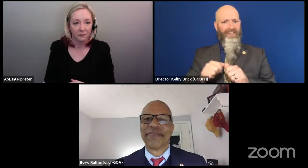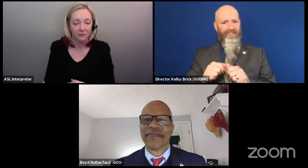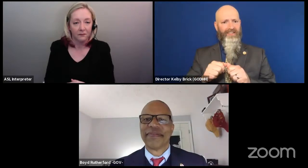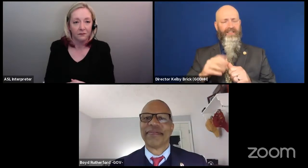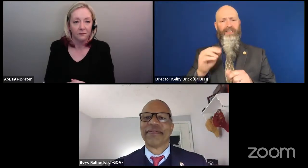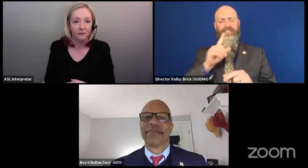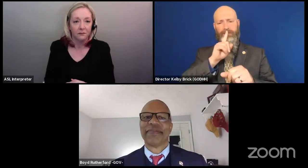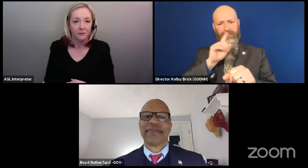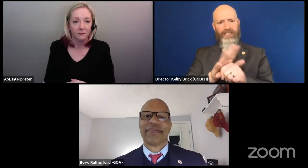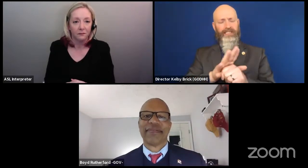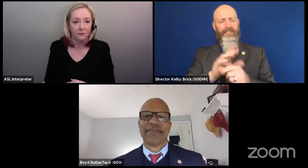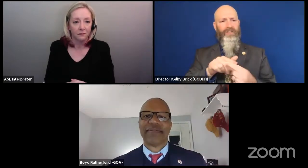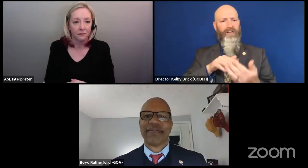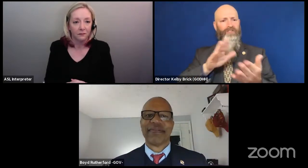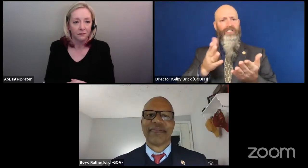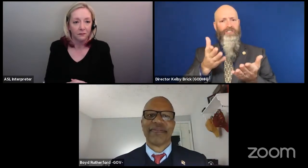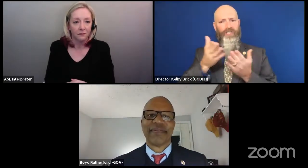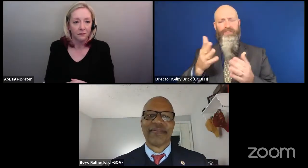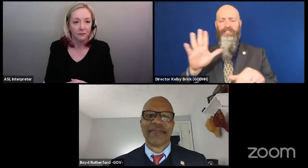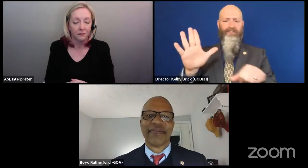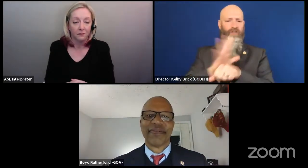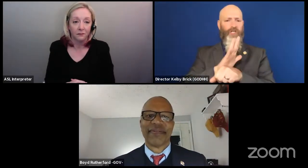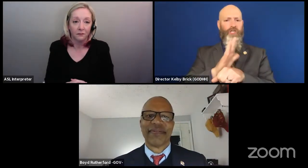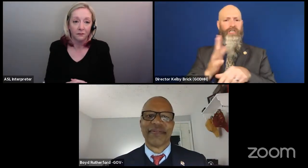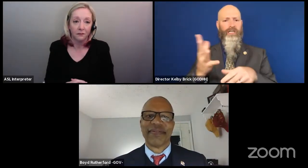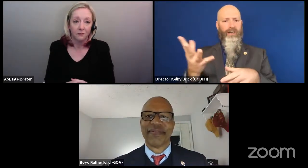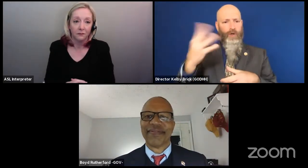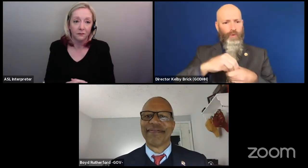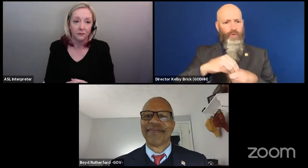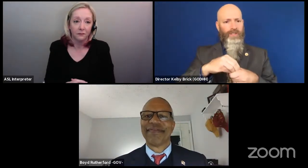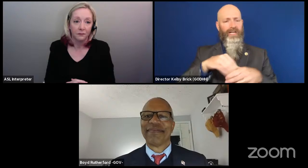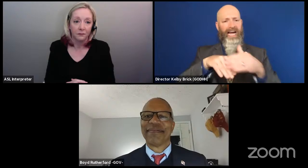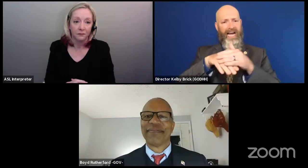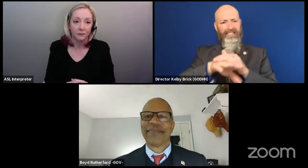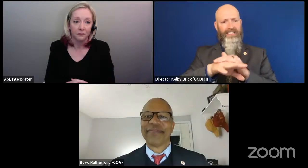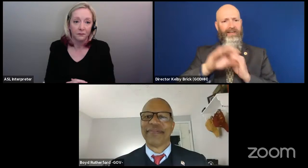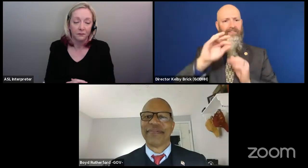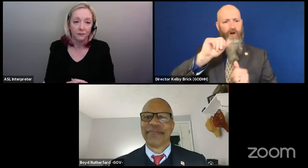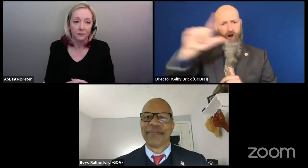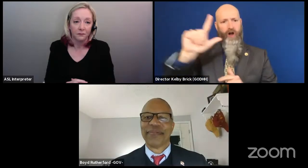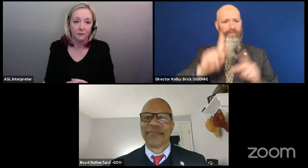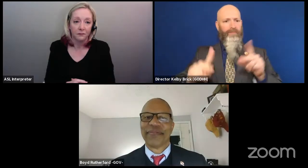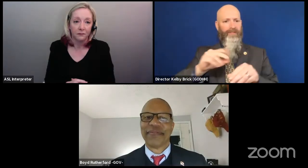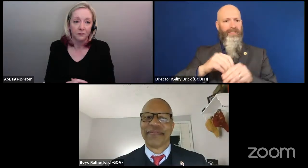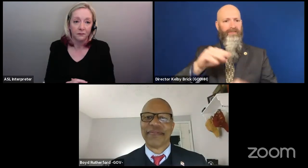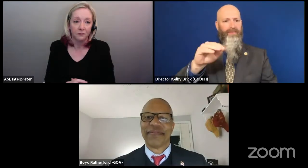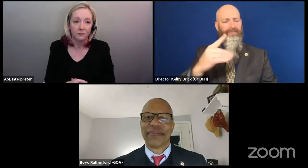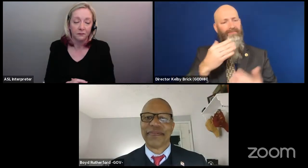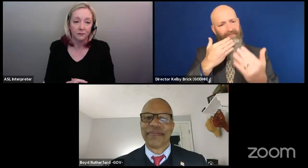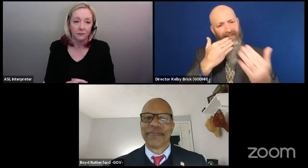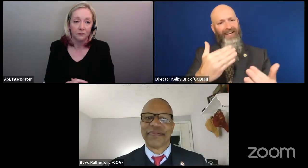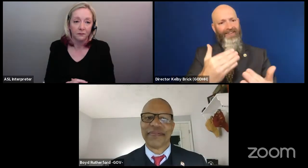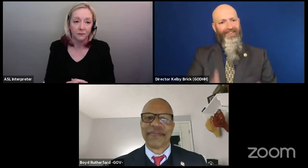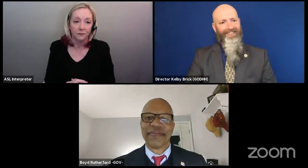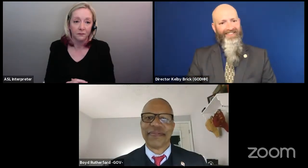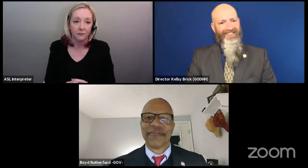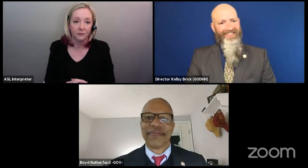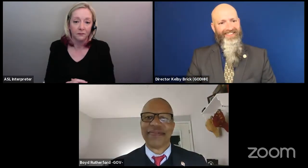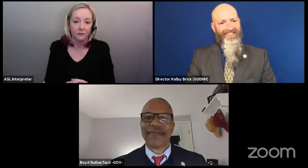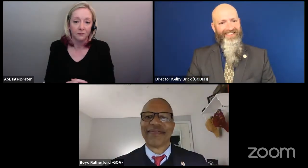of Hearing. Thank you for your service and your full support of inclusion for all Deaf